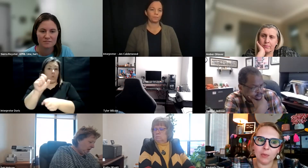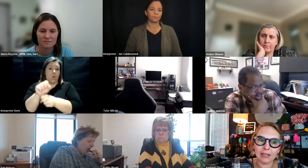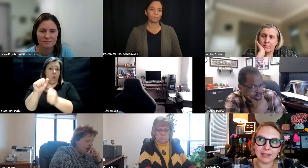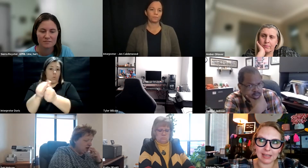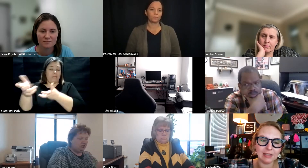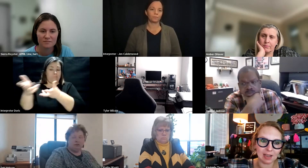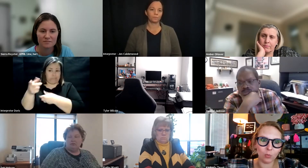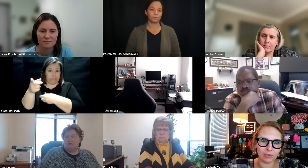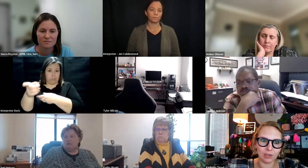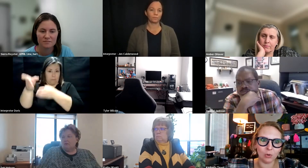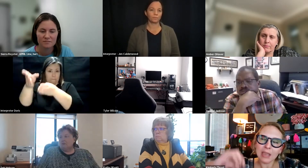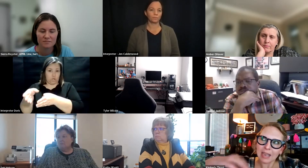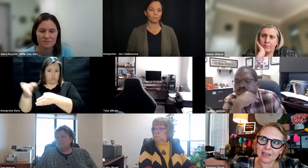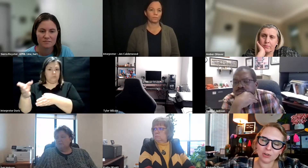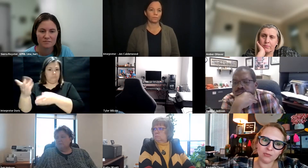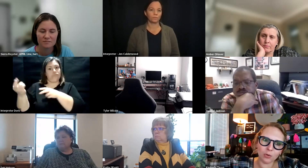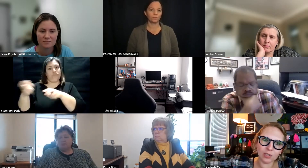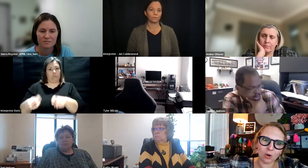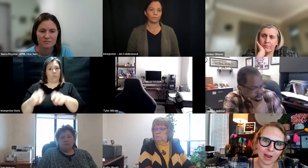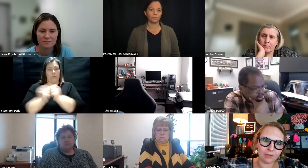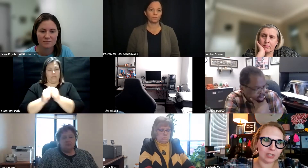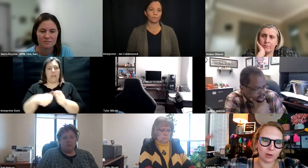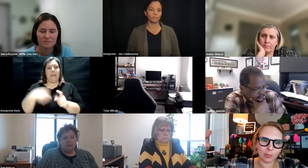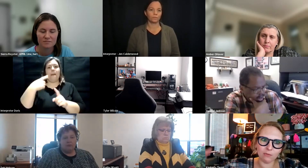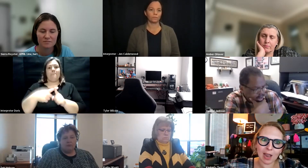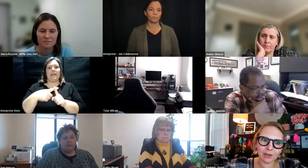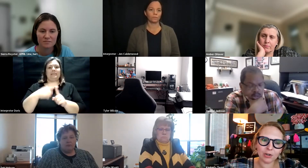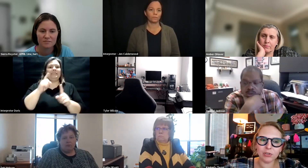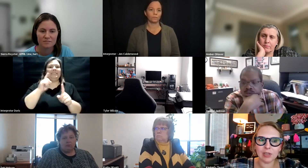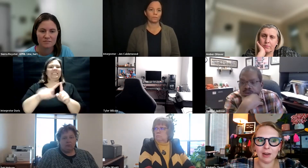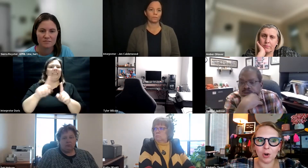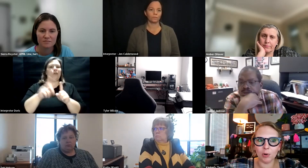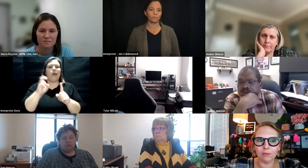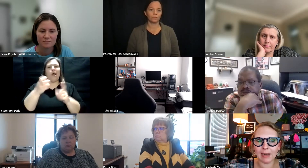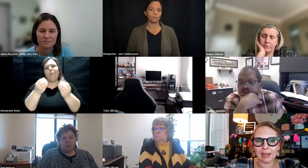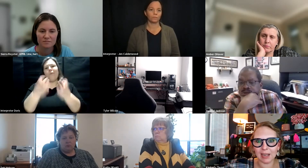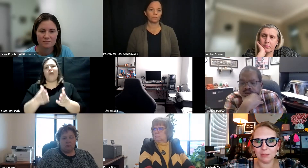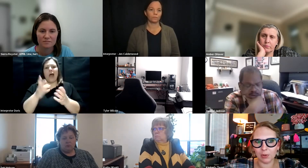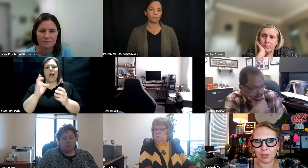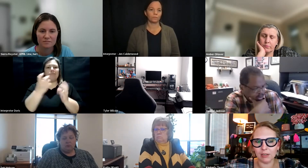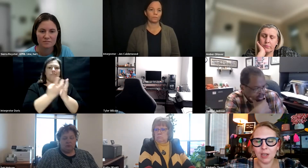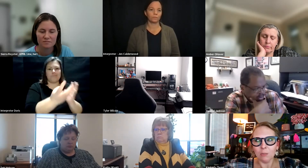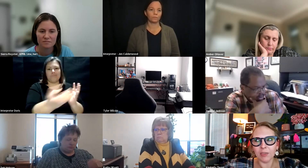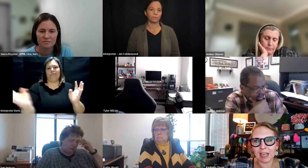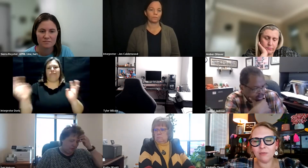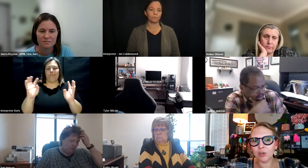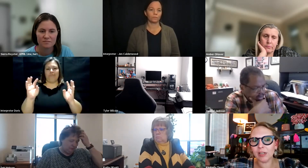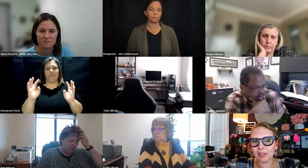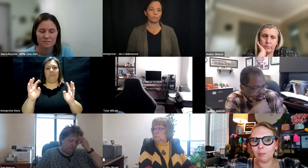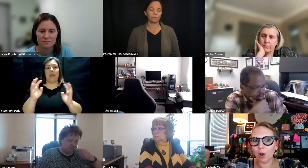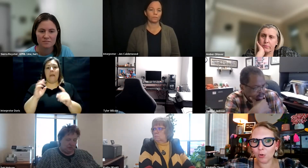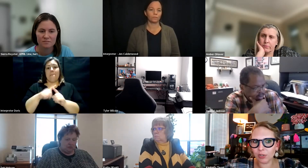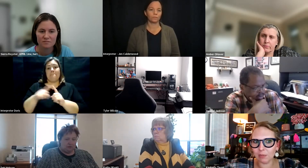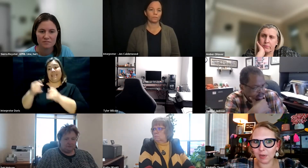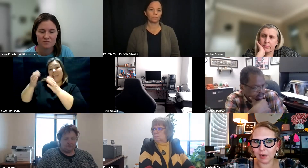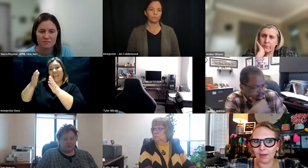Is is there with you and there's folks around so different providers that are providing input.